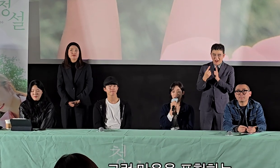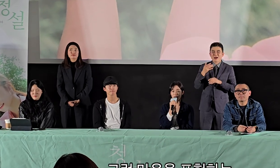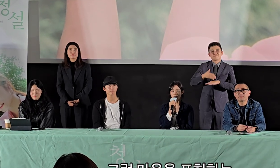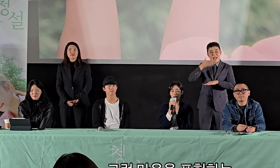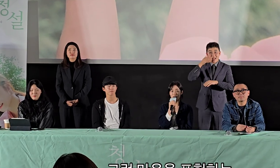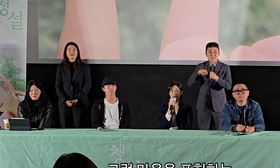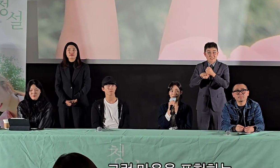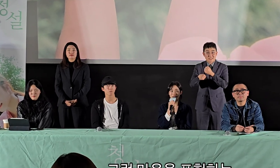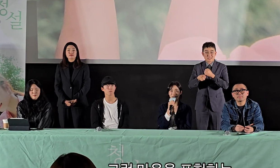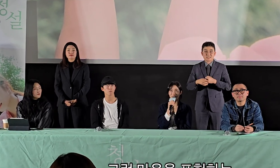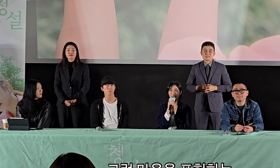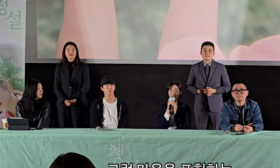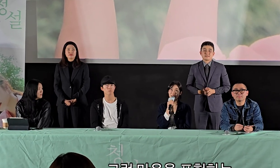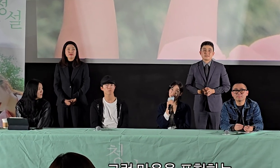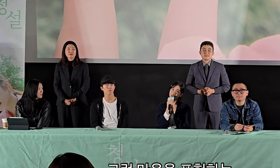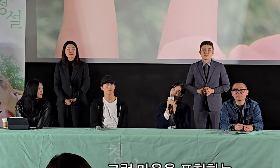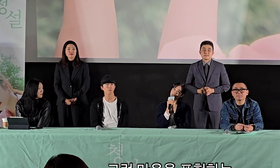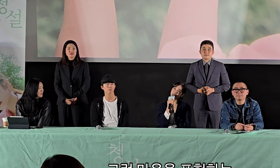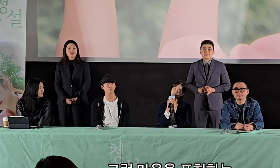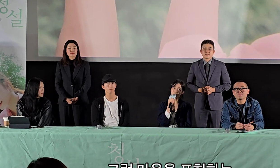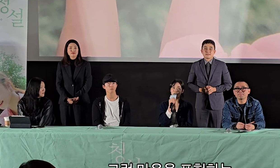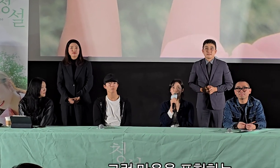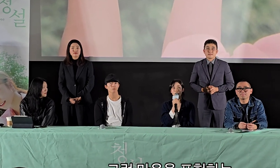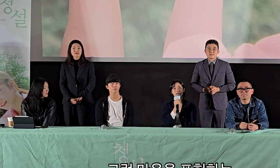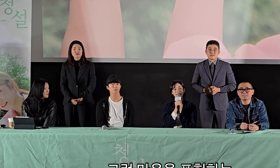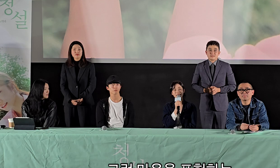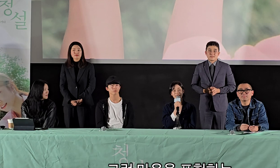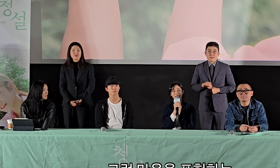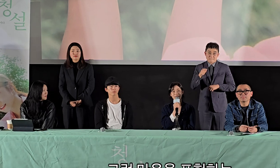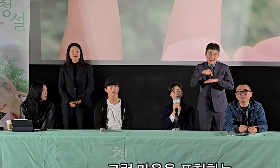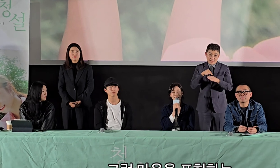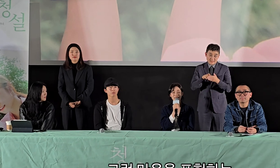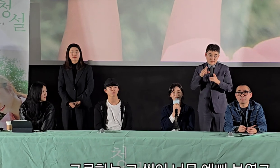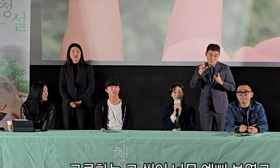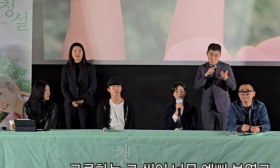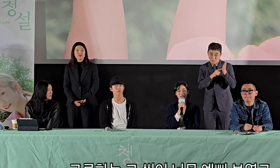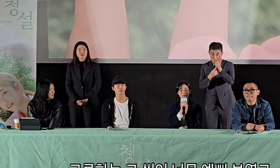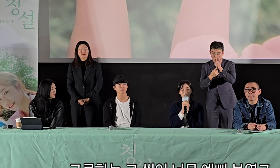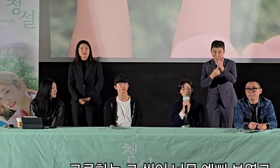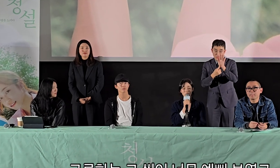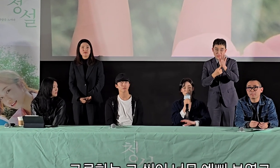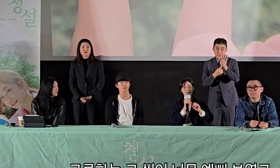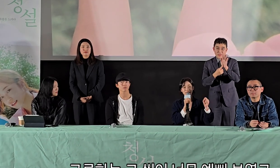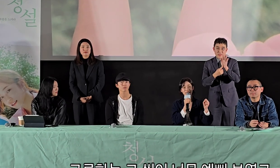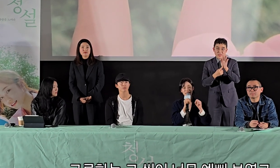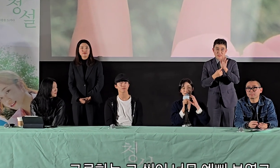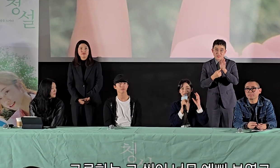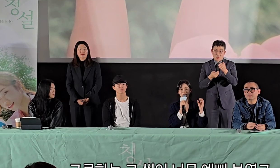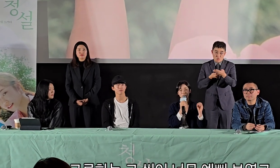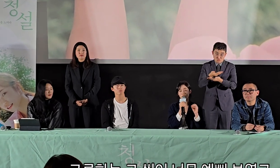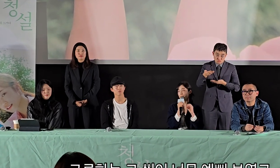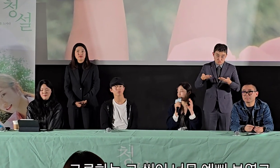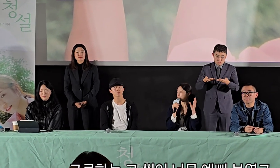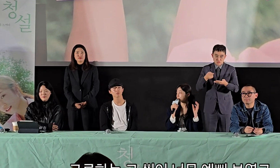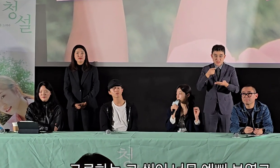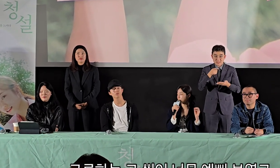and those words sounded so precious, so I think they were also precious words,